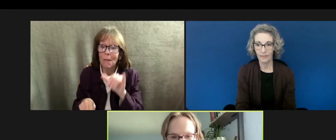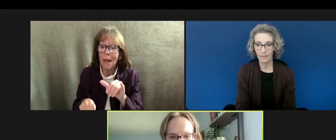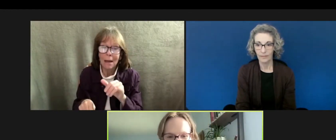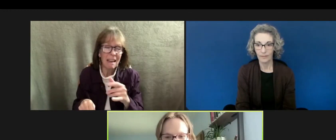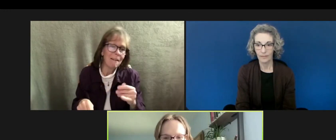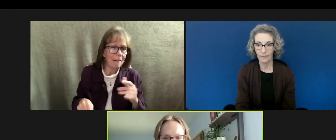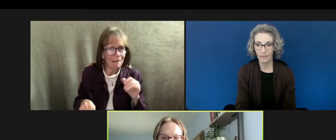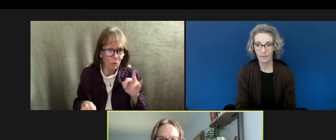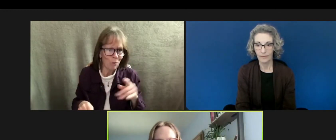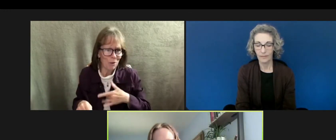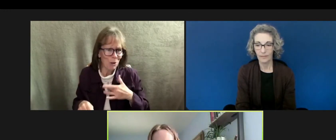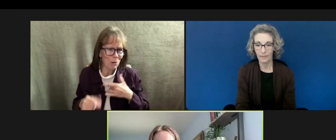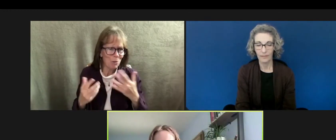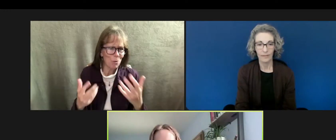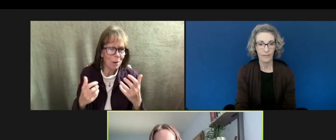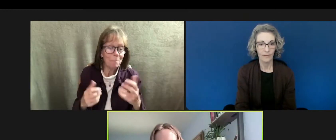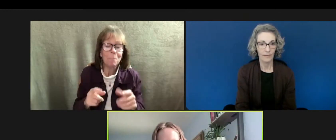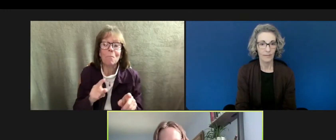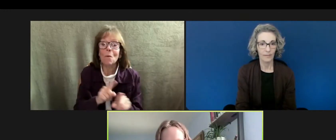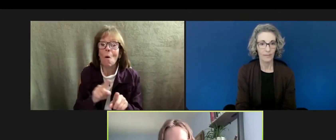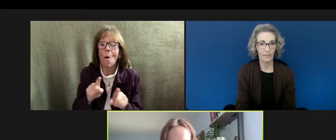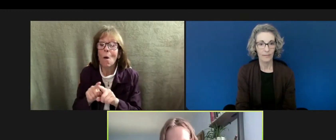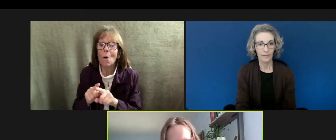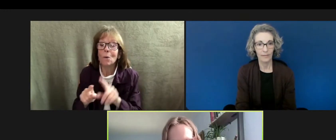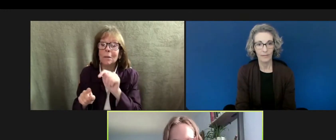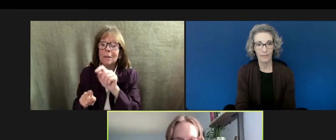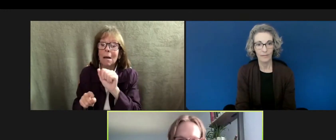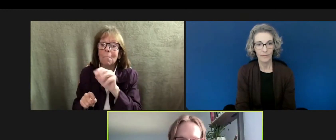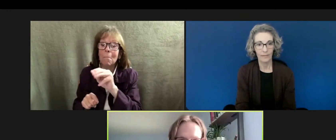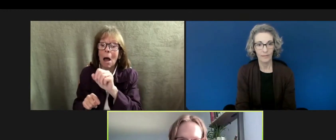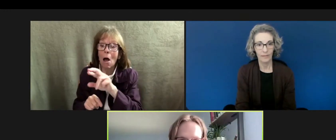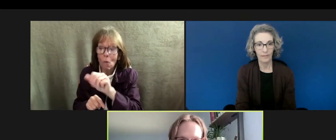And I'd like to invite both Tamara and